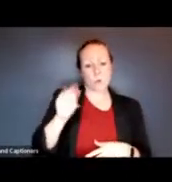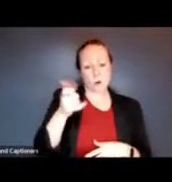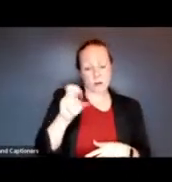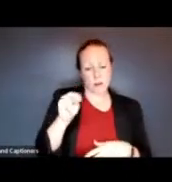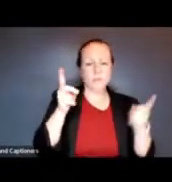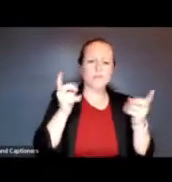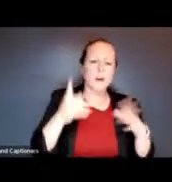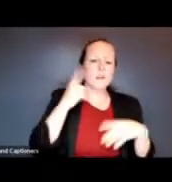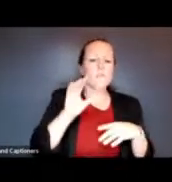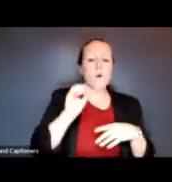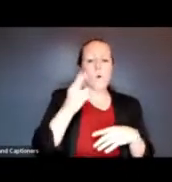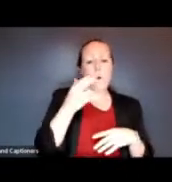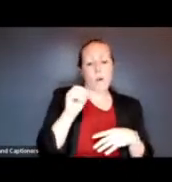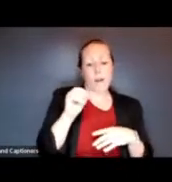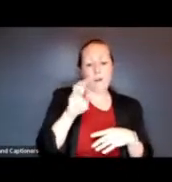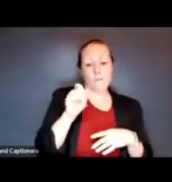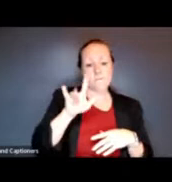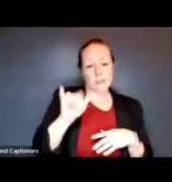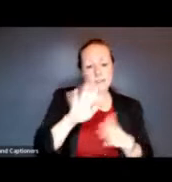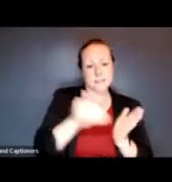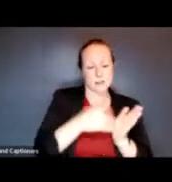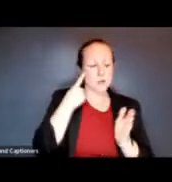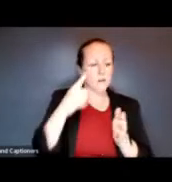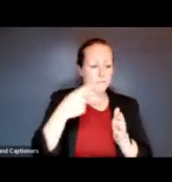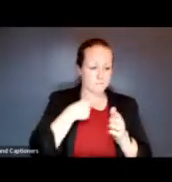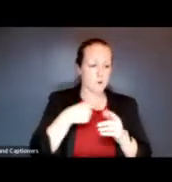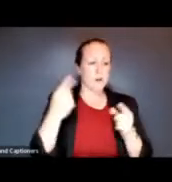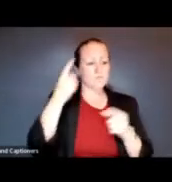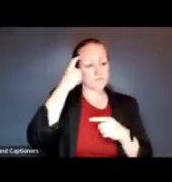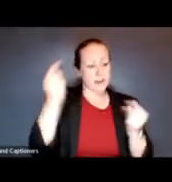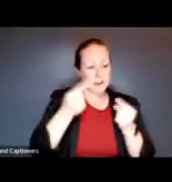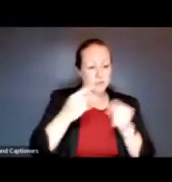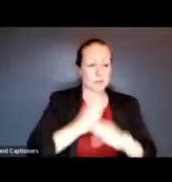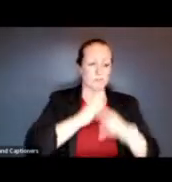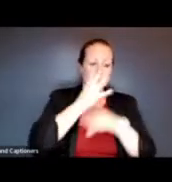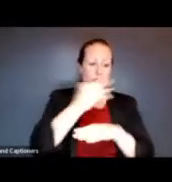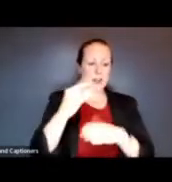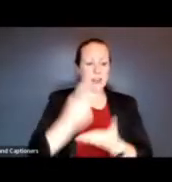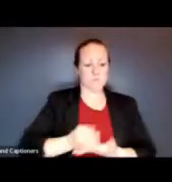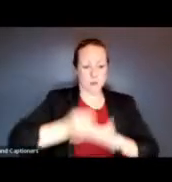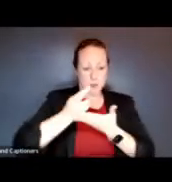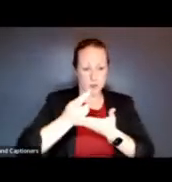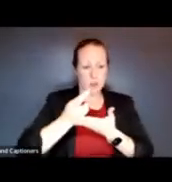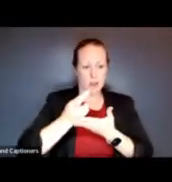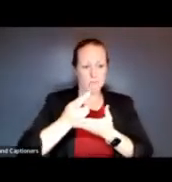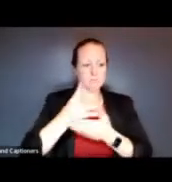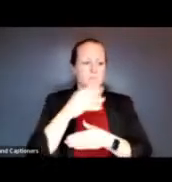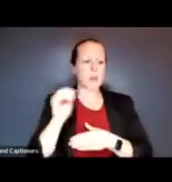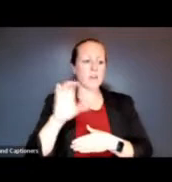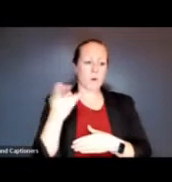Valley Center for Brain Injury Prevention and Rehabilitation and the Ohio Brain Injury Program. Following John will be